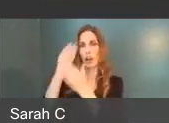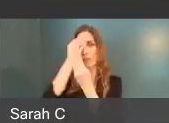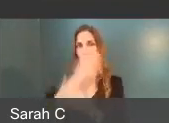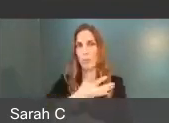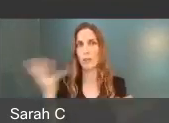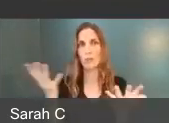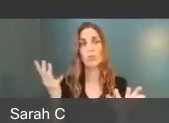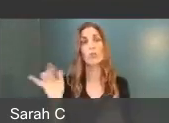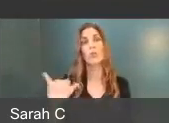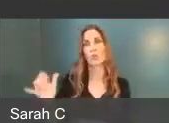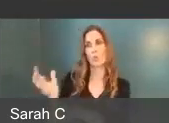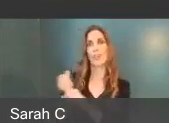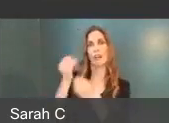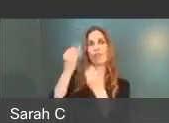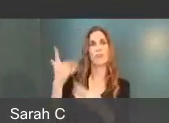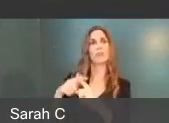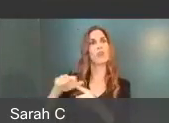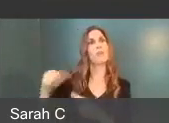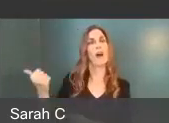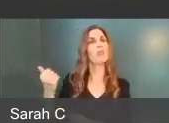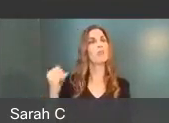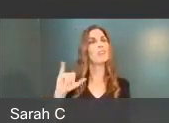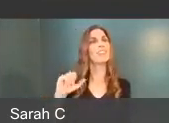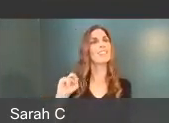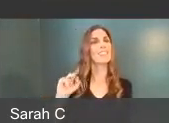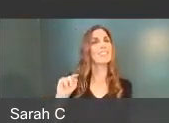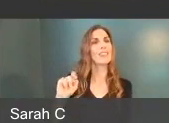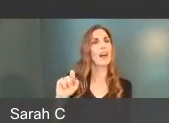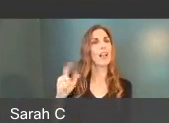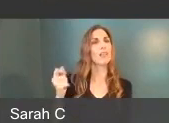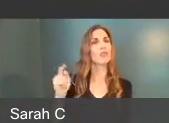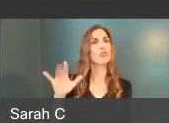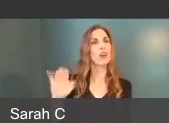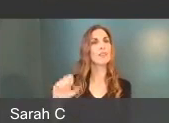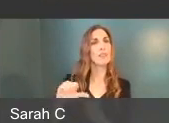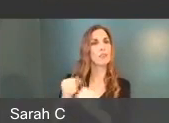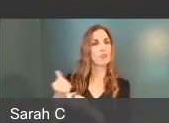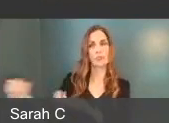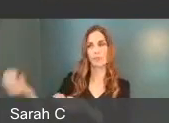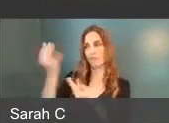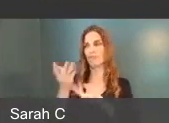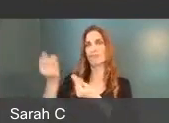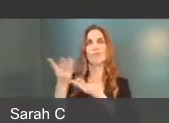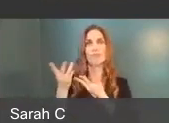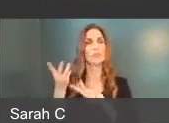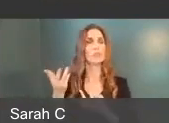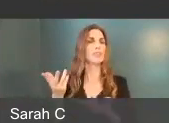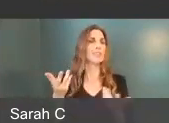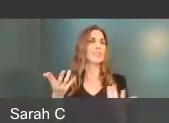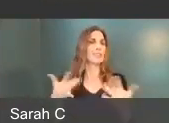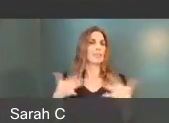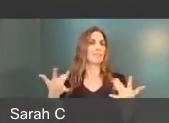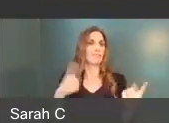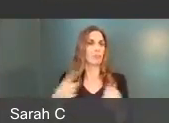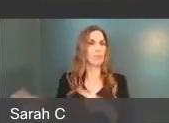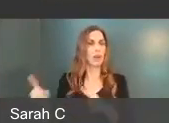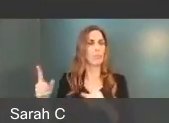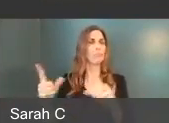information from other intelligence agencies just to keep us all abreast of the chatter. So we